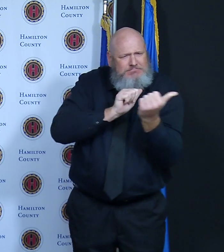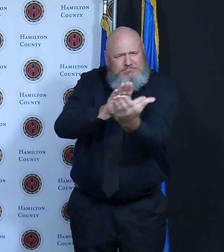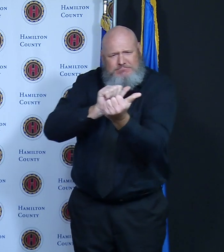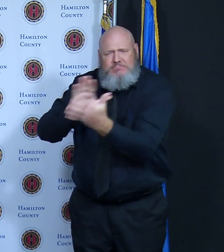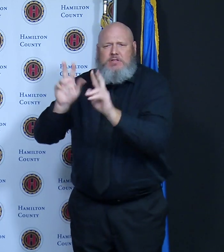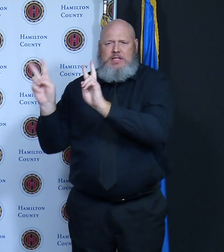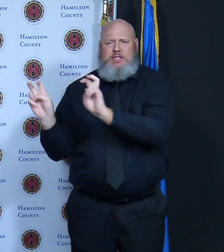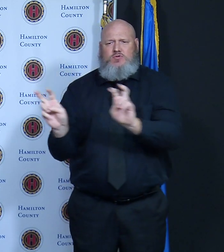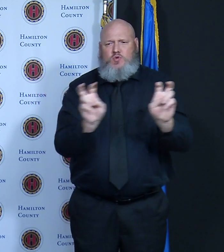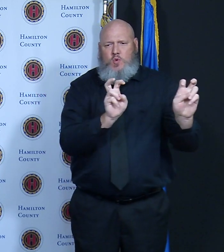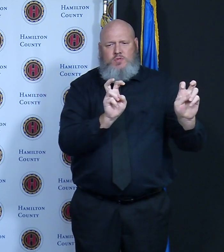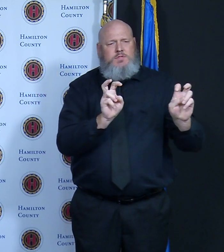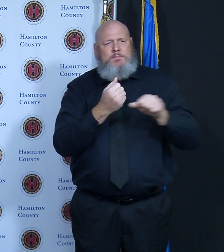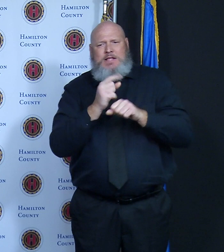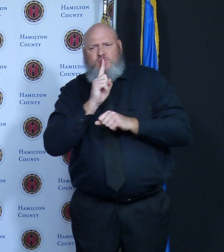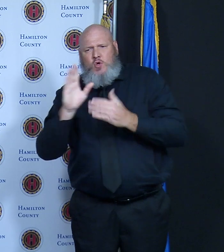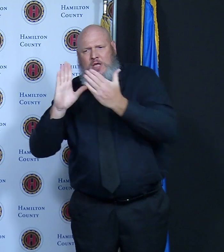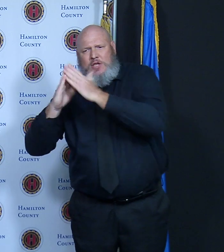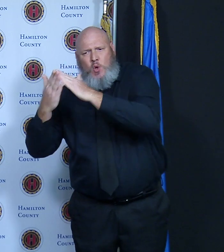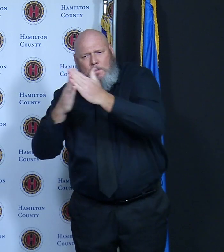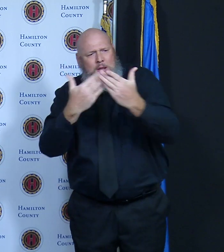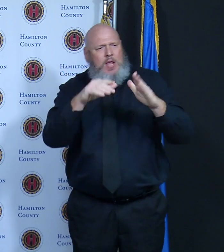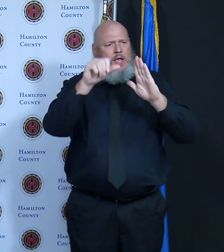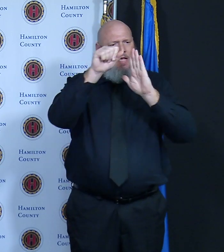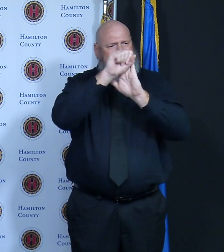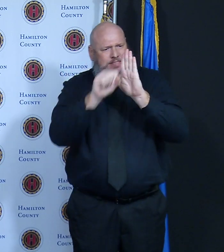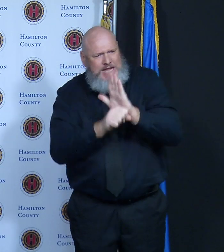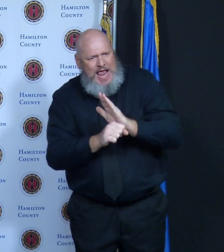and the county and the state and the federal government on response and